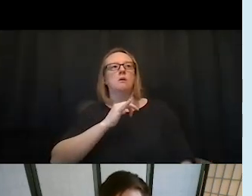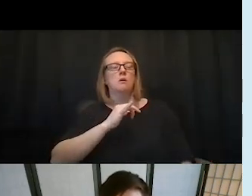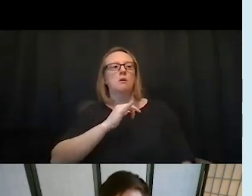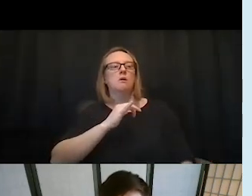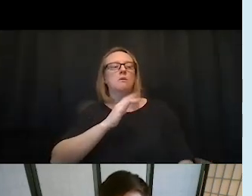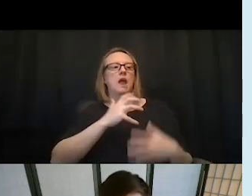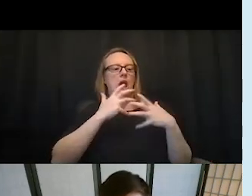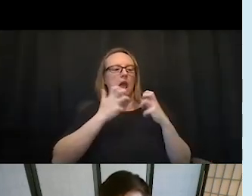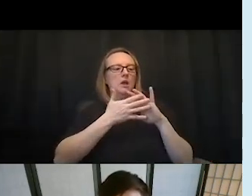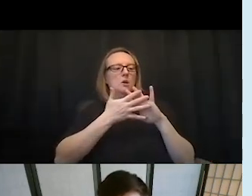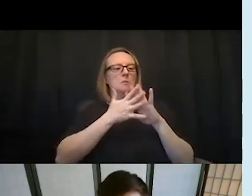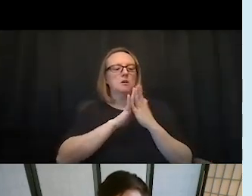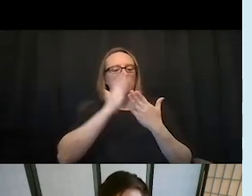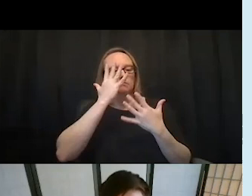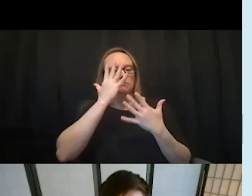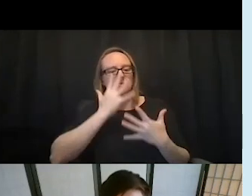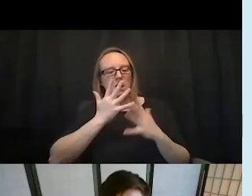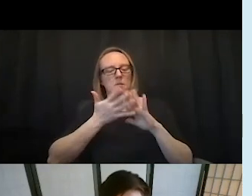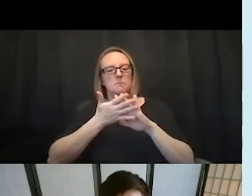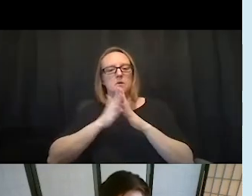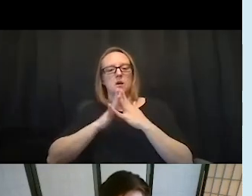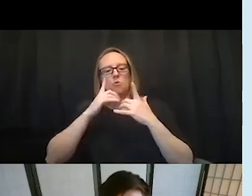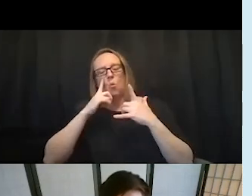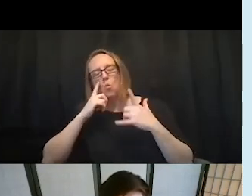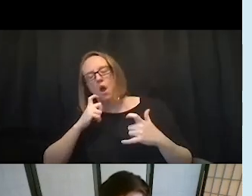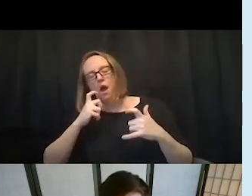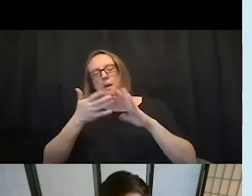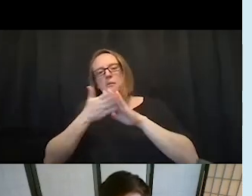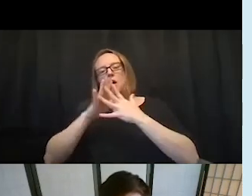they'll feel this sense of gratitude and the swelling in the body and this fullness in the